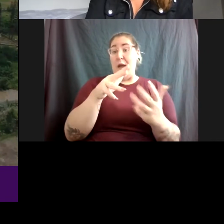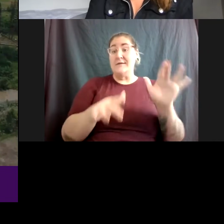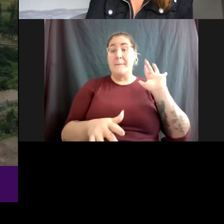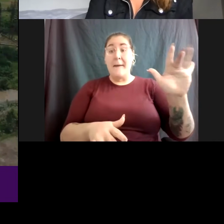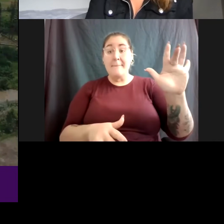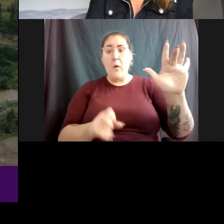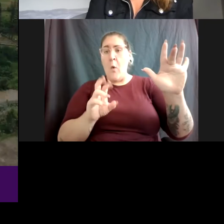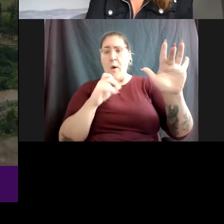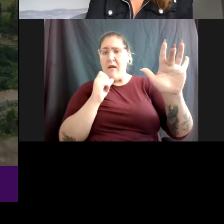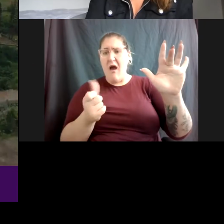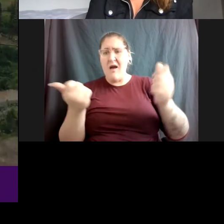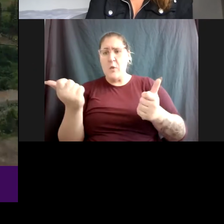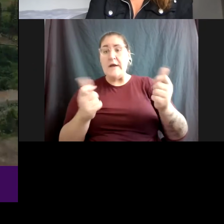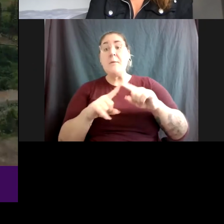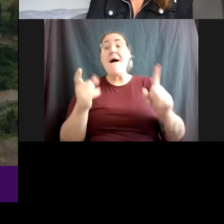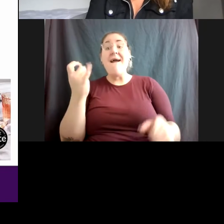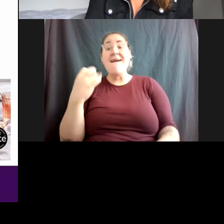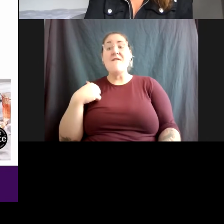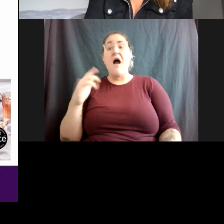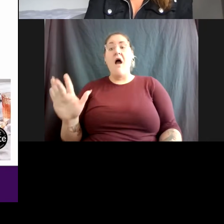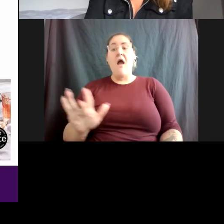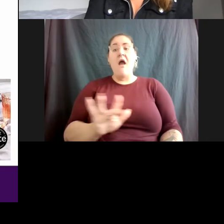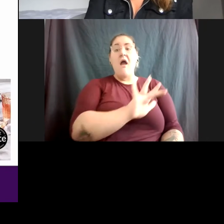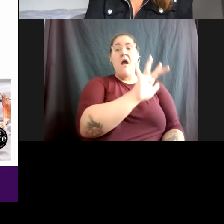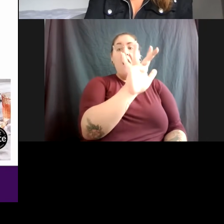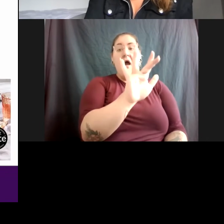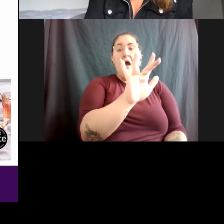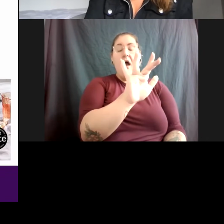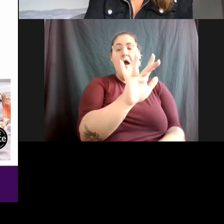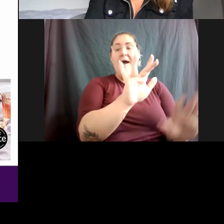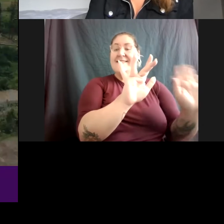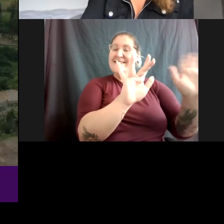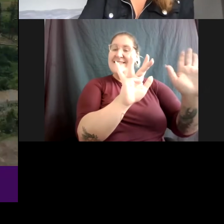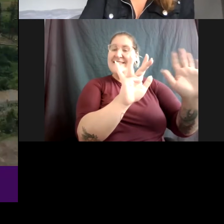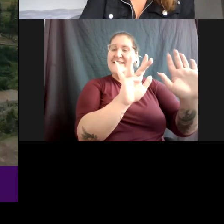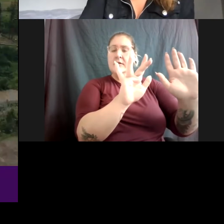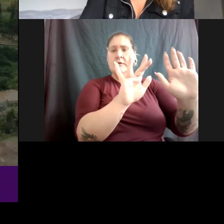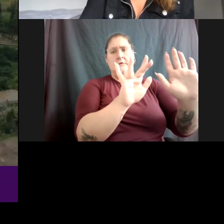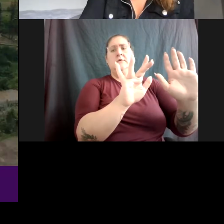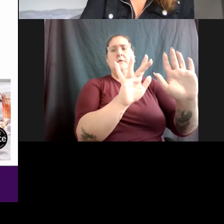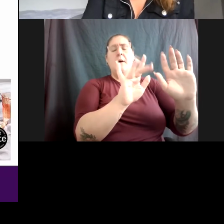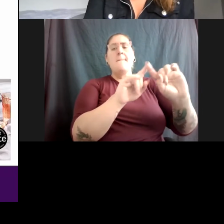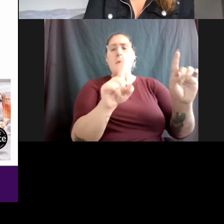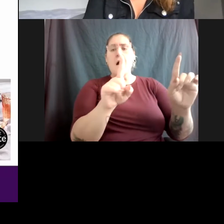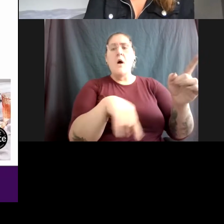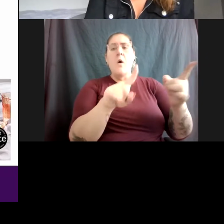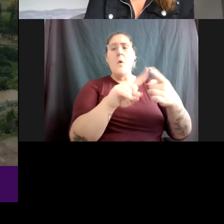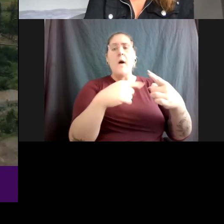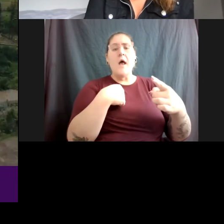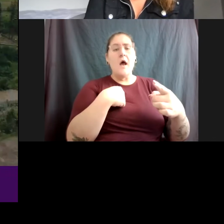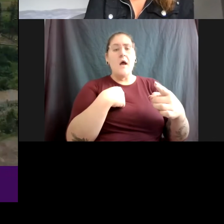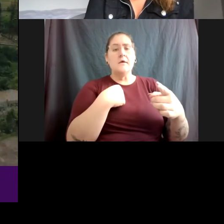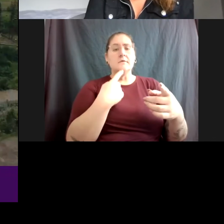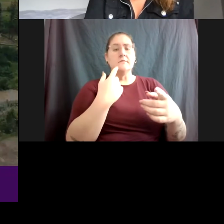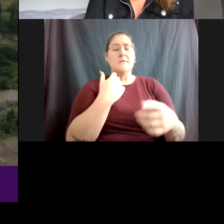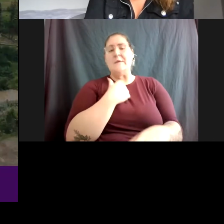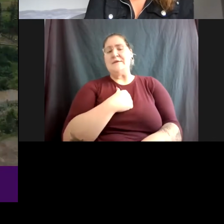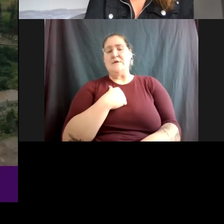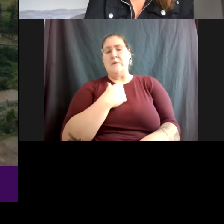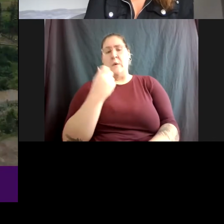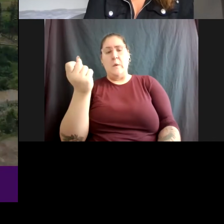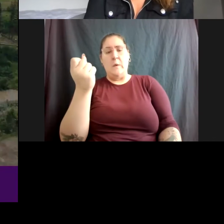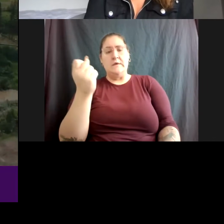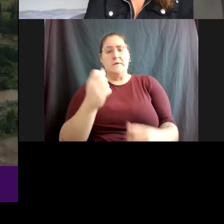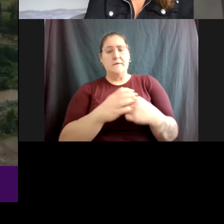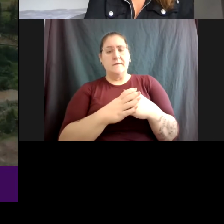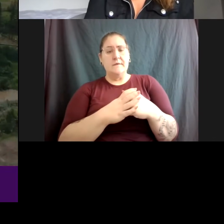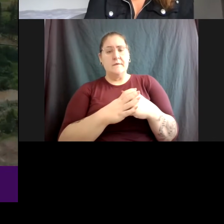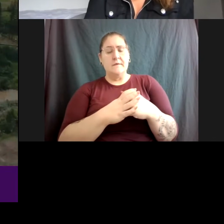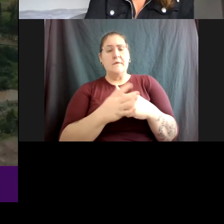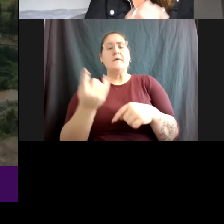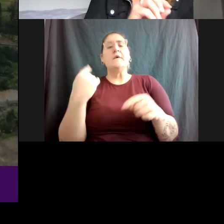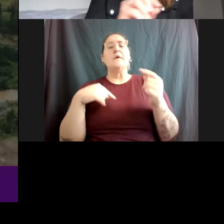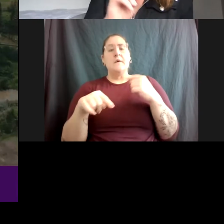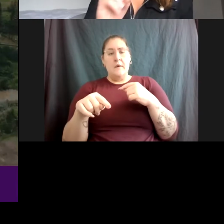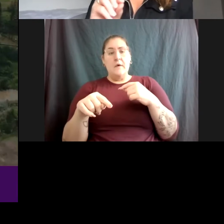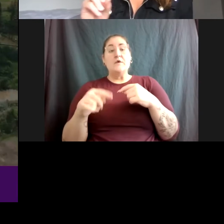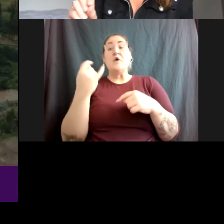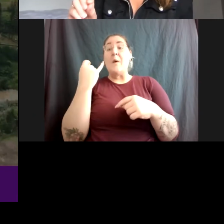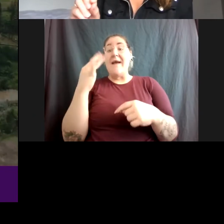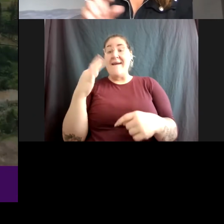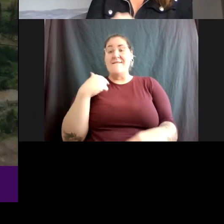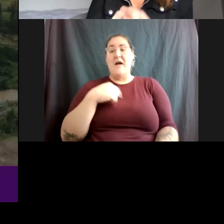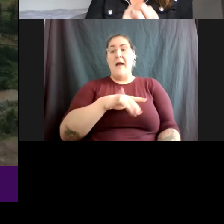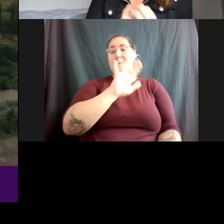I get to the wavy hand. Sorry. So, when I tab through these, I get to the green